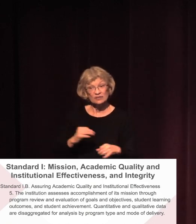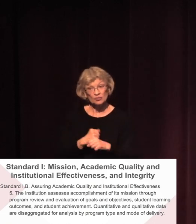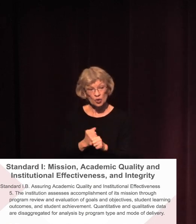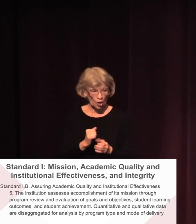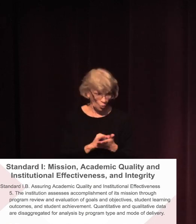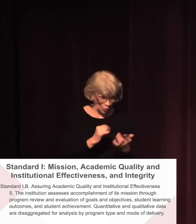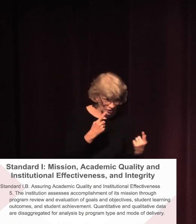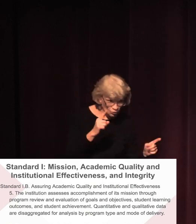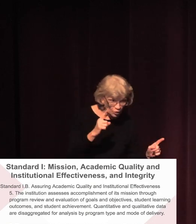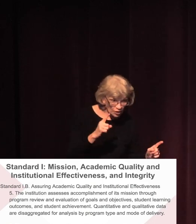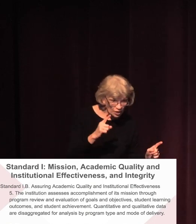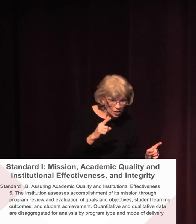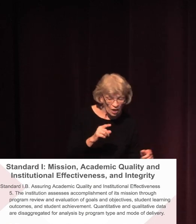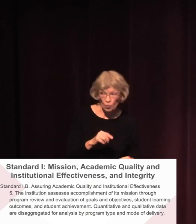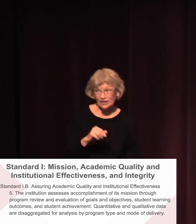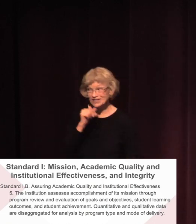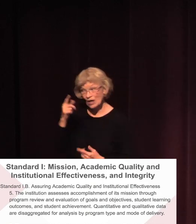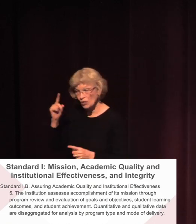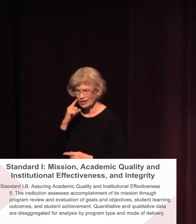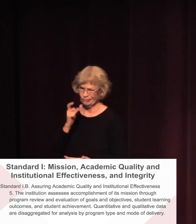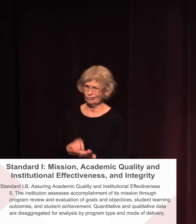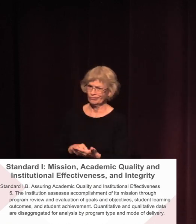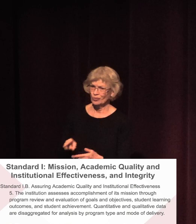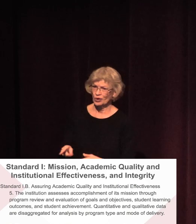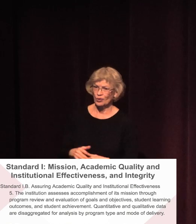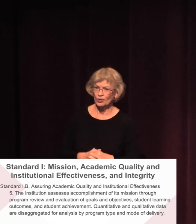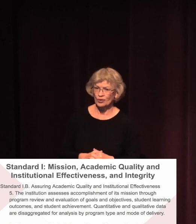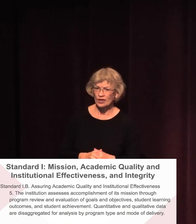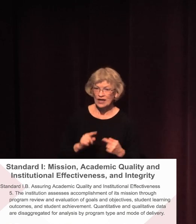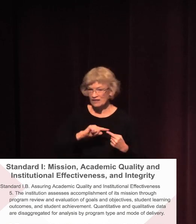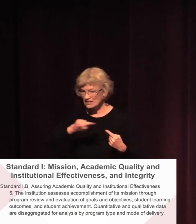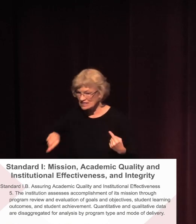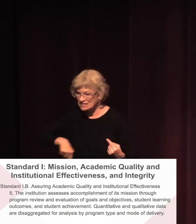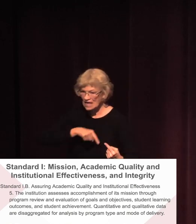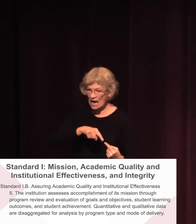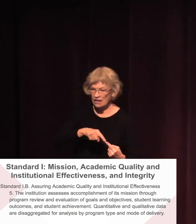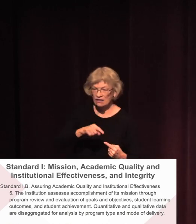policy, process, a model review and update. This is the work of our affected decision-making when it is working and when it